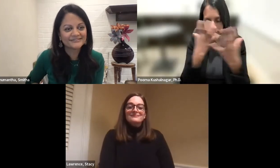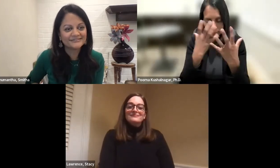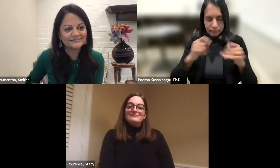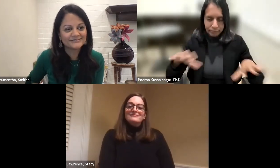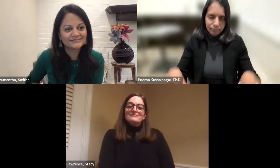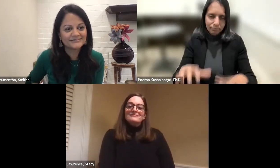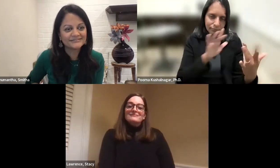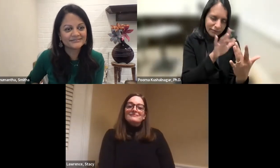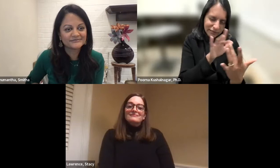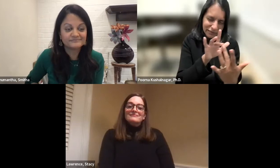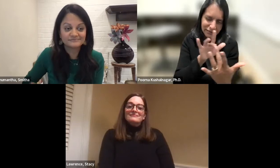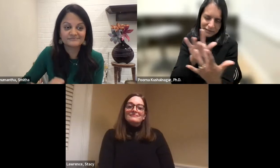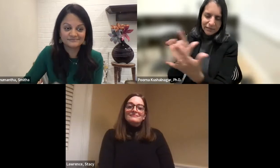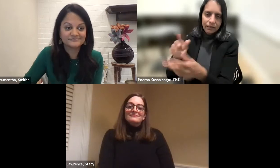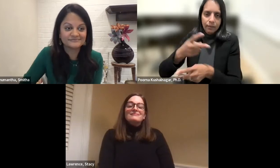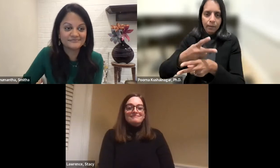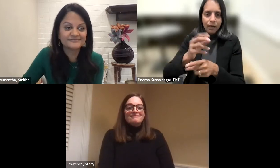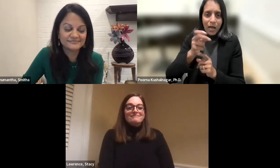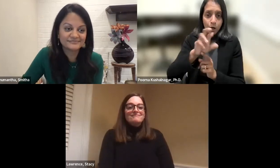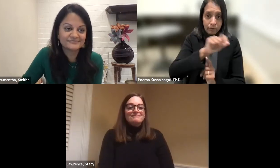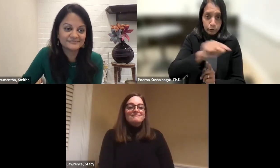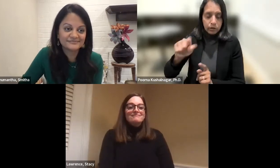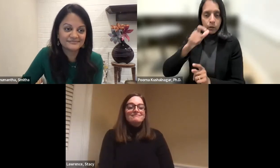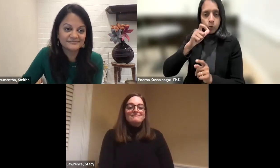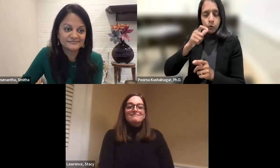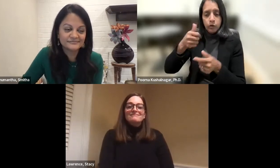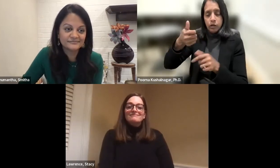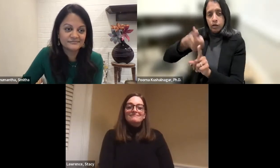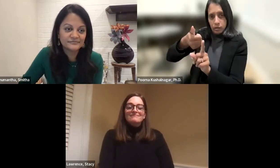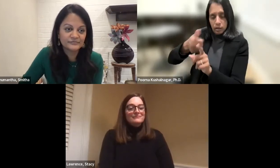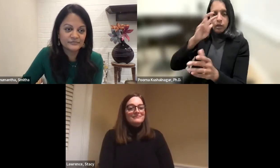and she was an amazing partner to go through this process with. She was able to reach out to caregivers